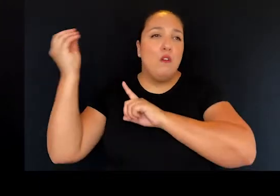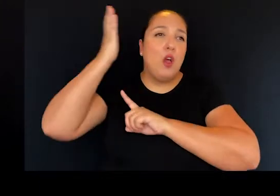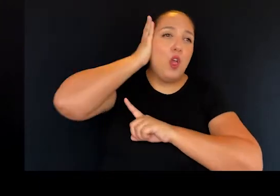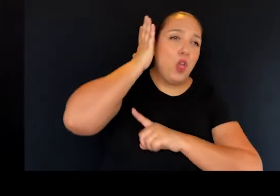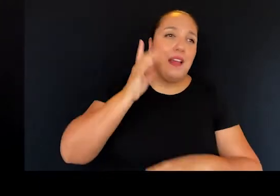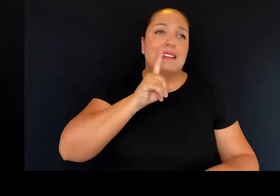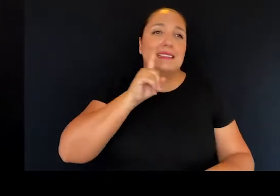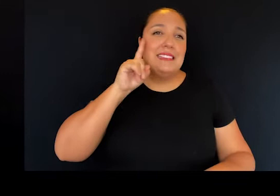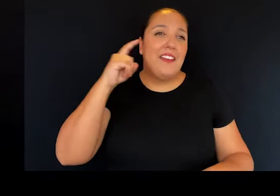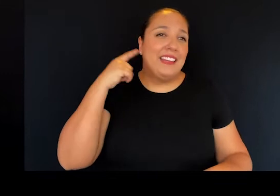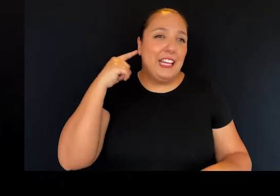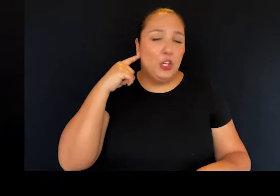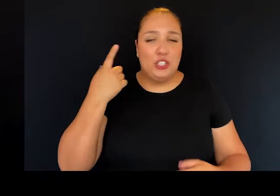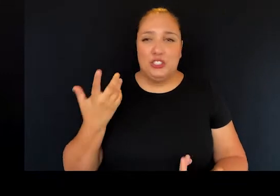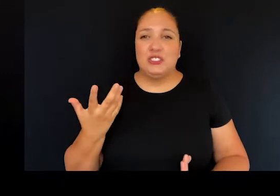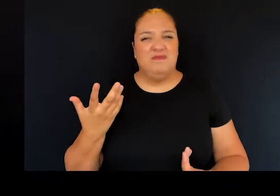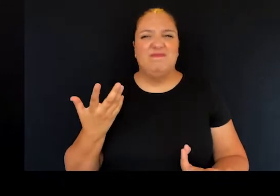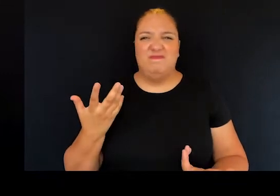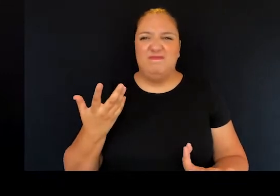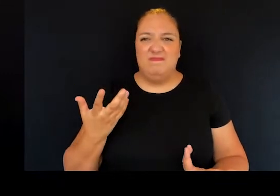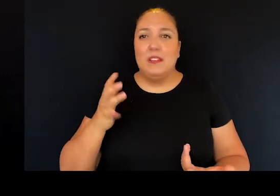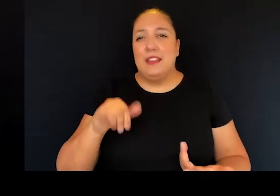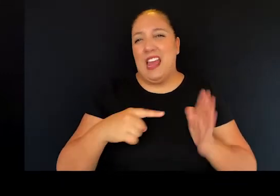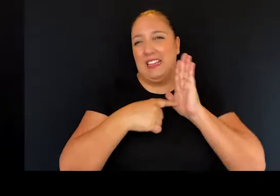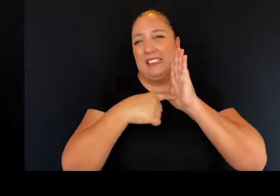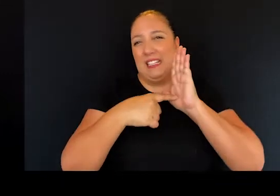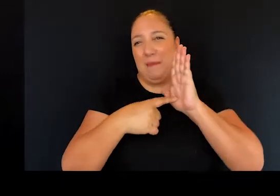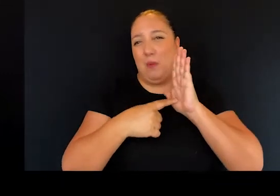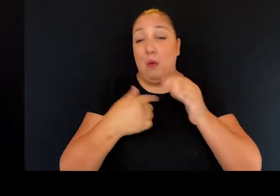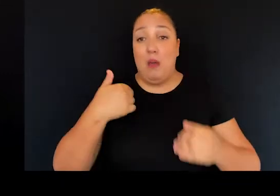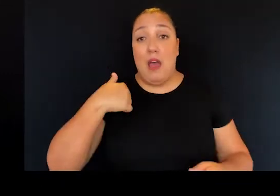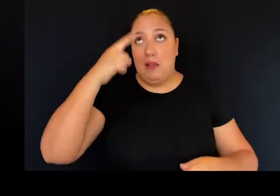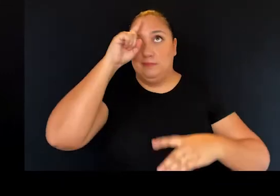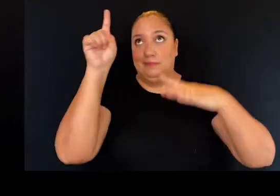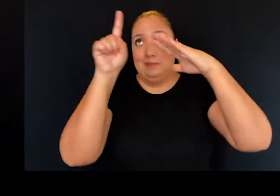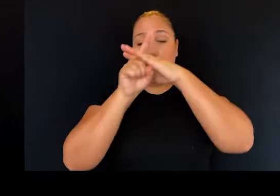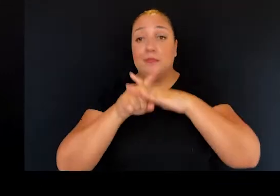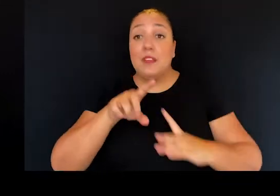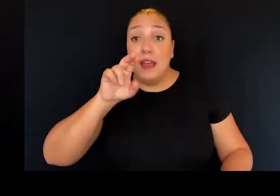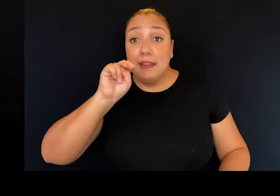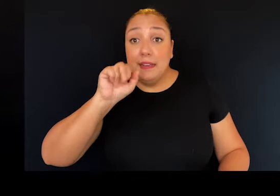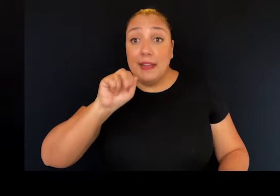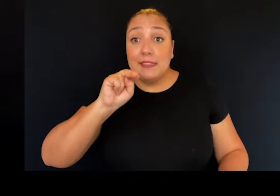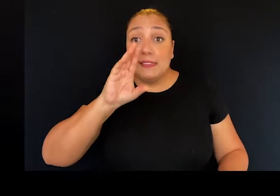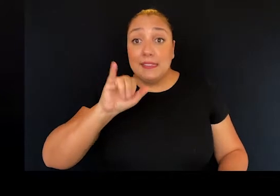so those are some examples that I know of very readily. Nancy, do you want to talk a little bit about some